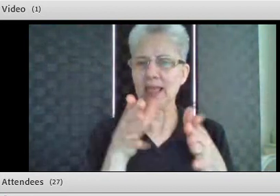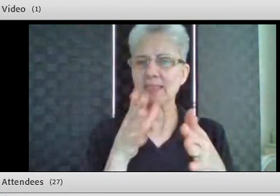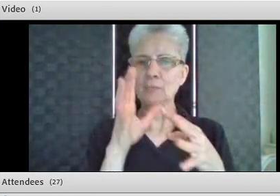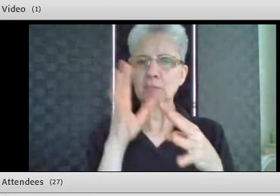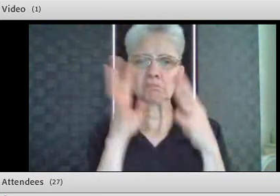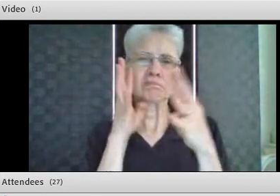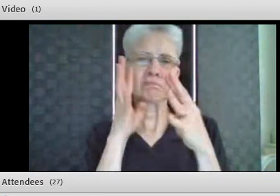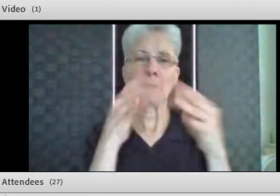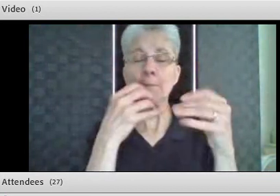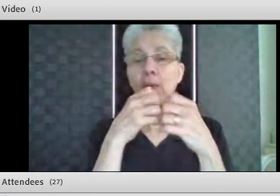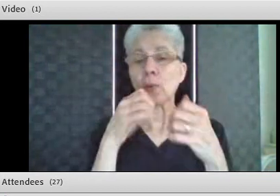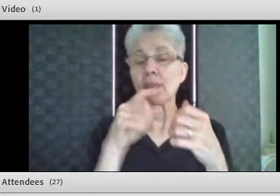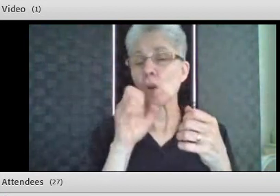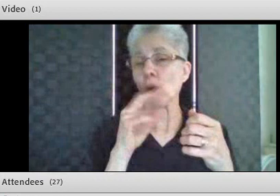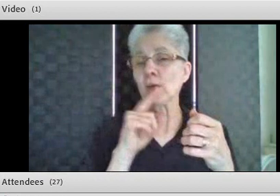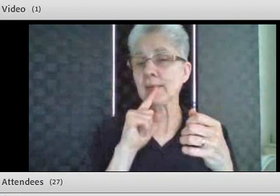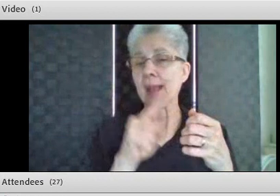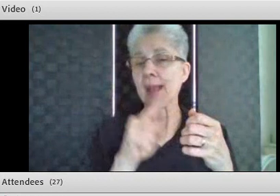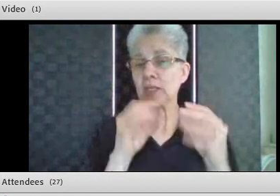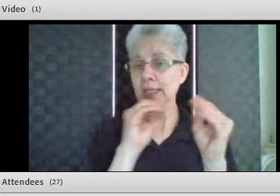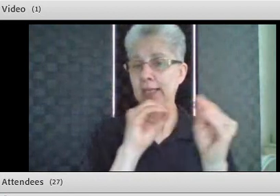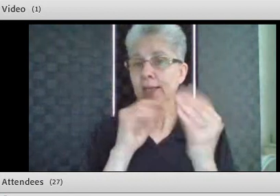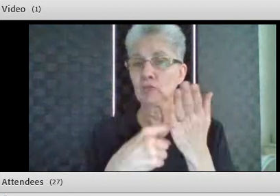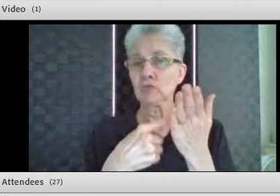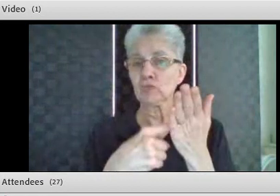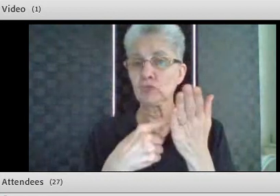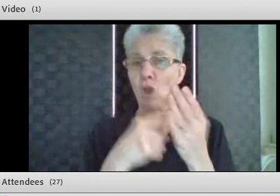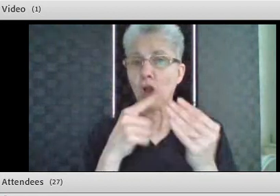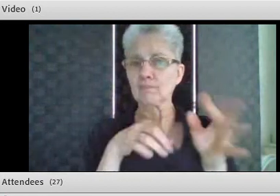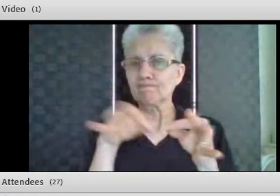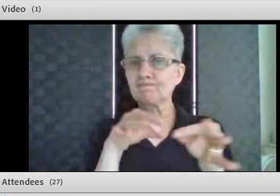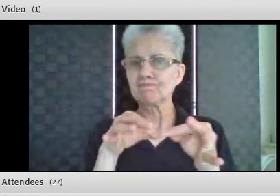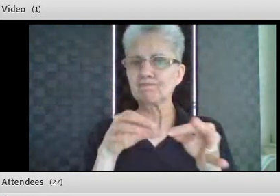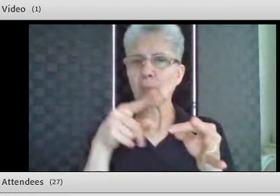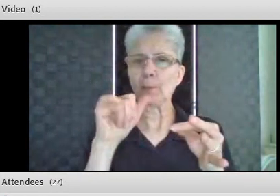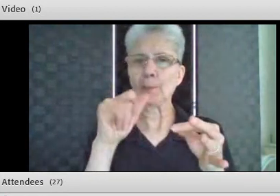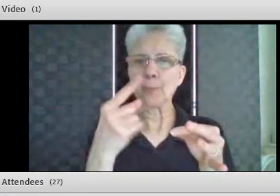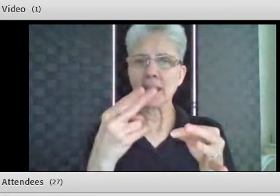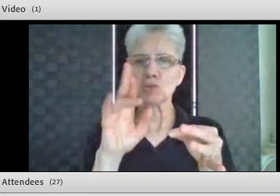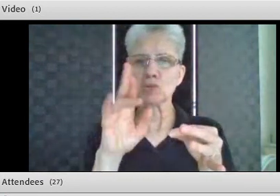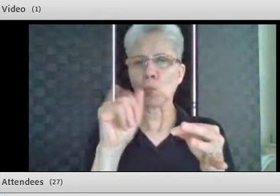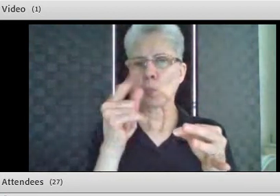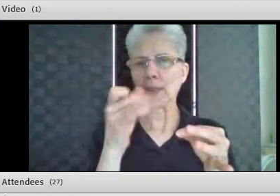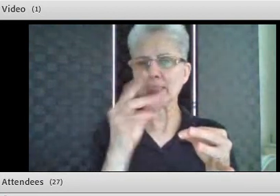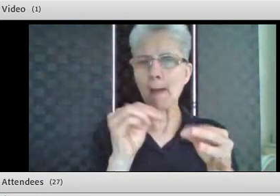you know, you get into music theory, and based on your understanding and your knowledge of it, you can either let them just kind of create